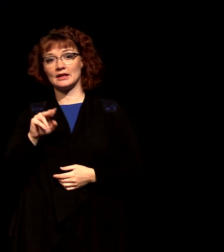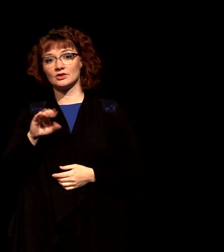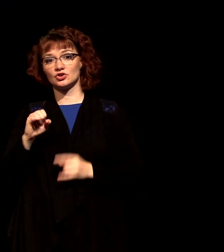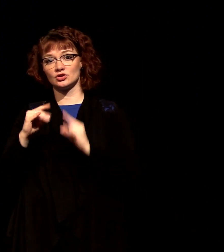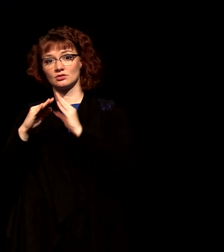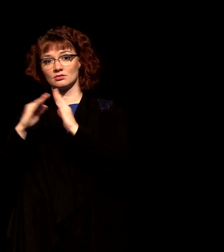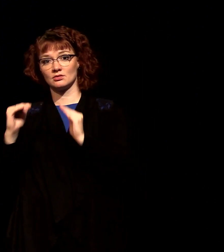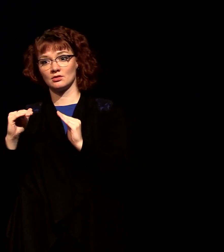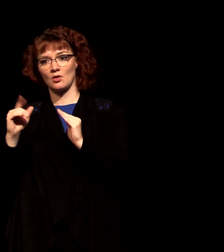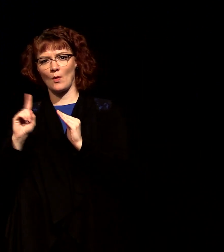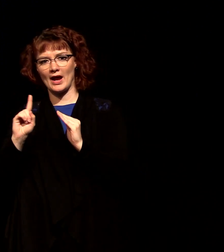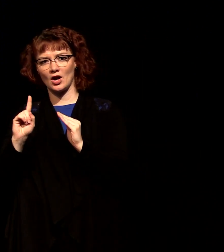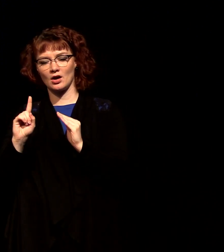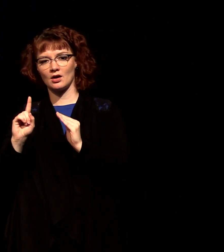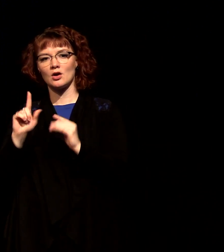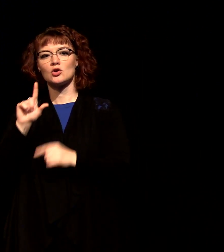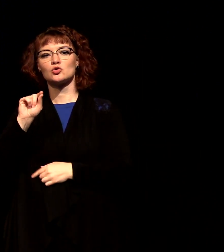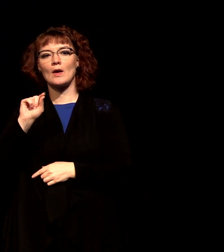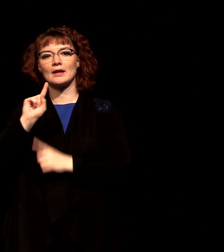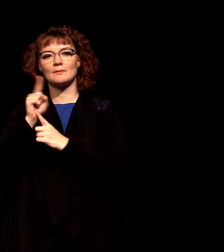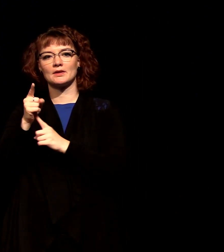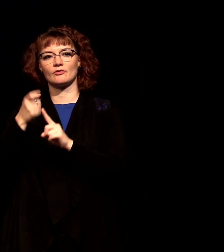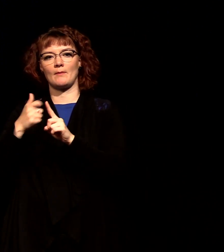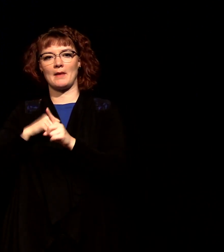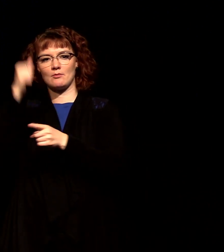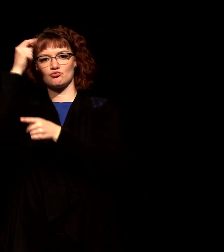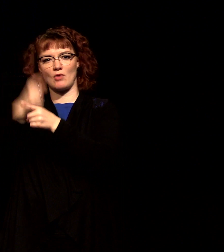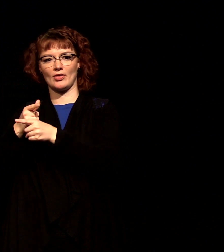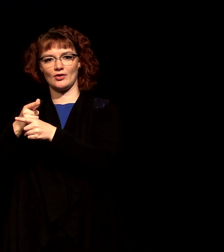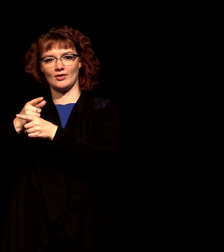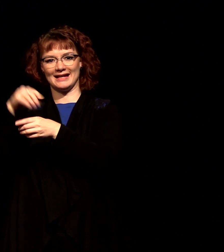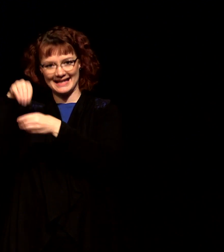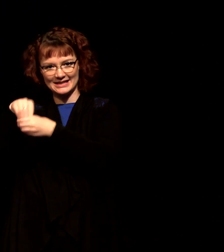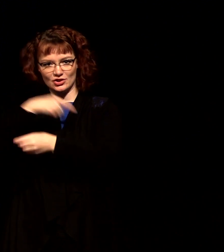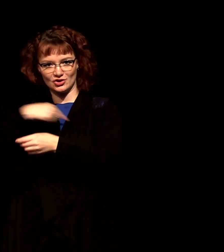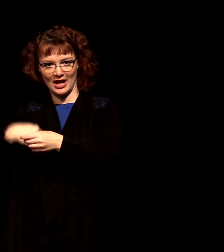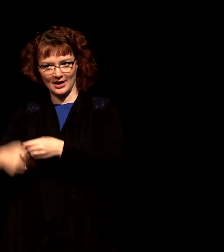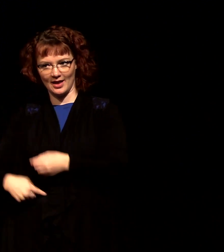away from my brother's house. China has a landmass the size of